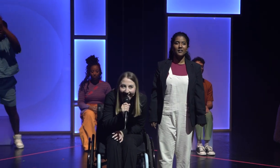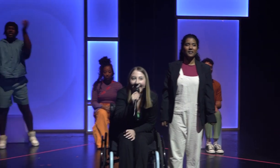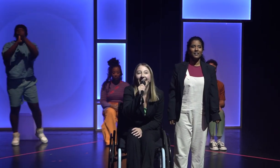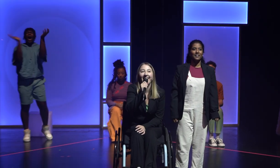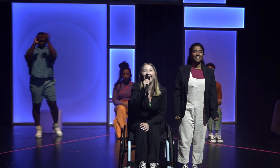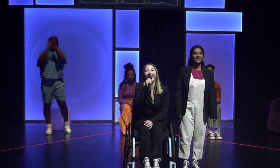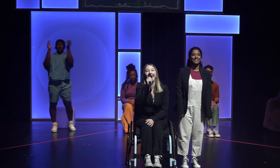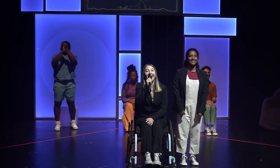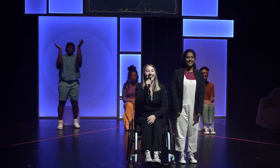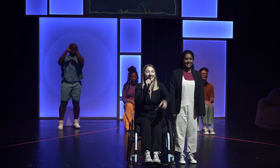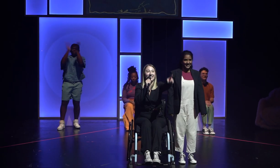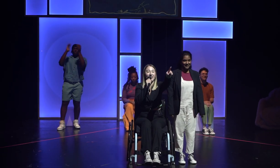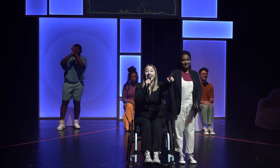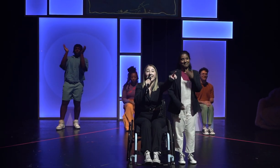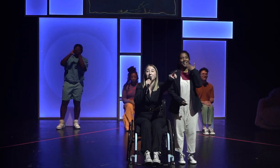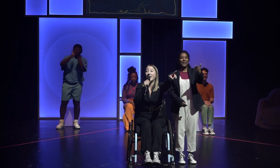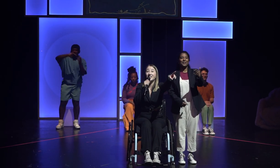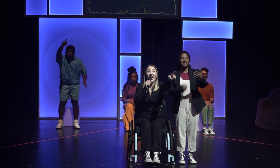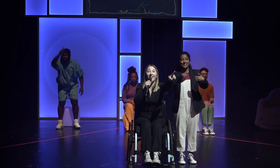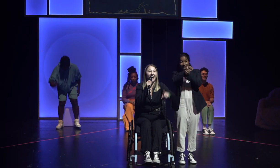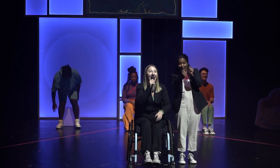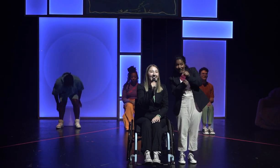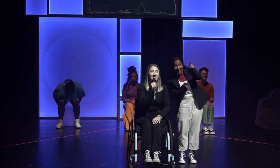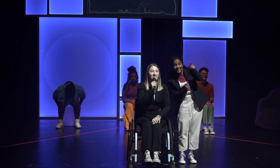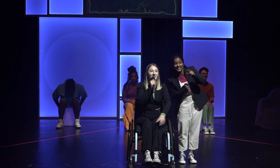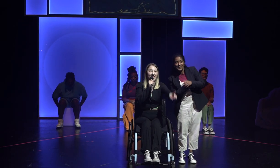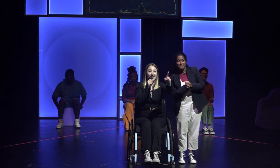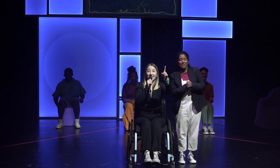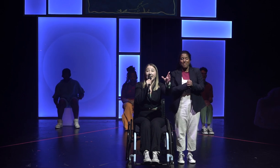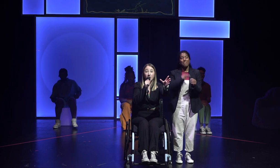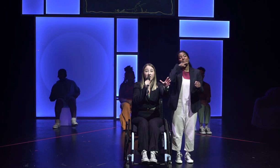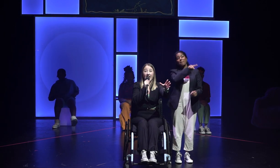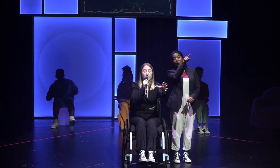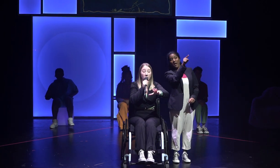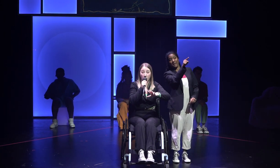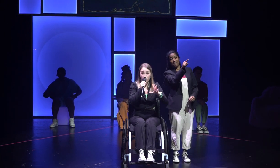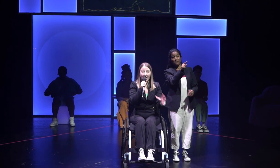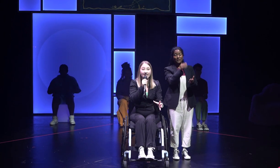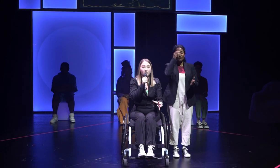Nice one! That's me mate Jacko. There's a lad over there who's one of the brightest